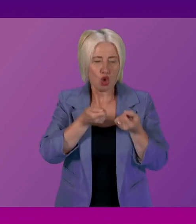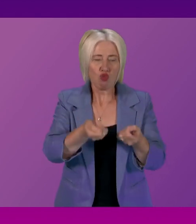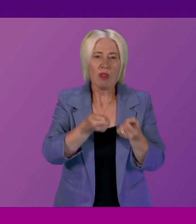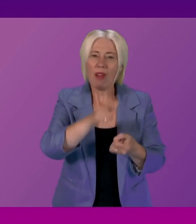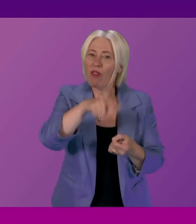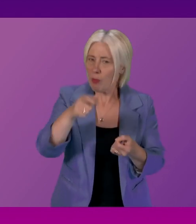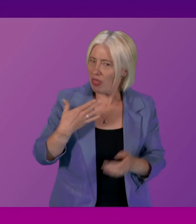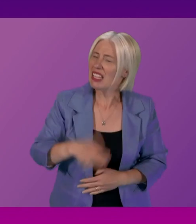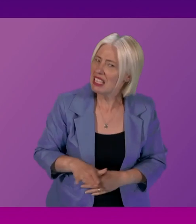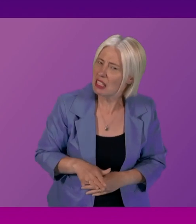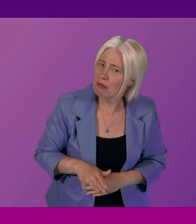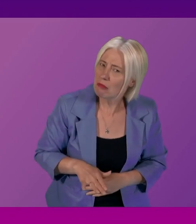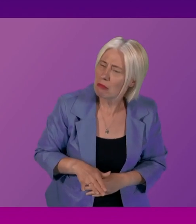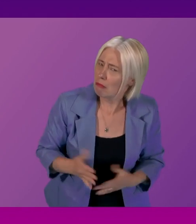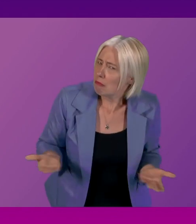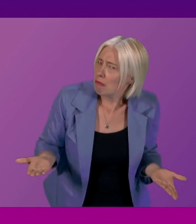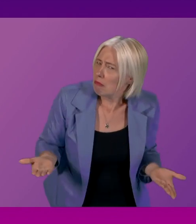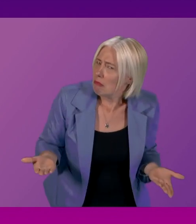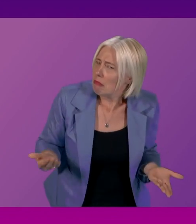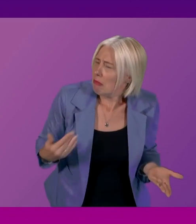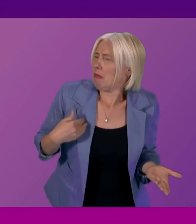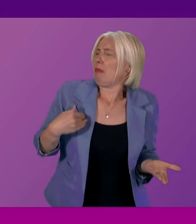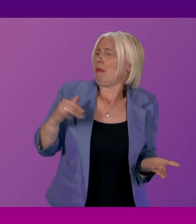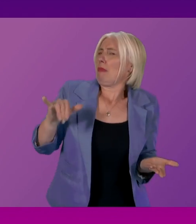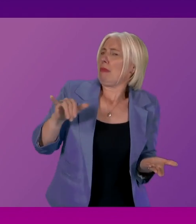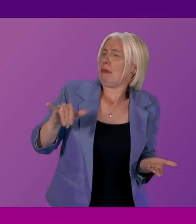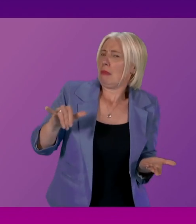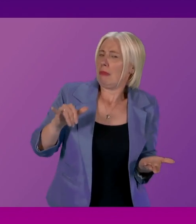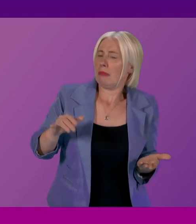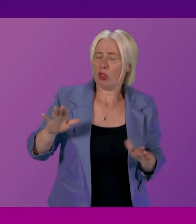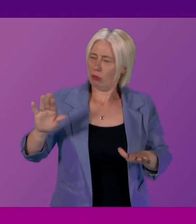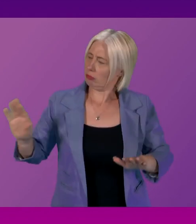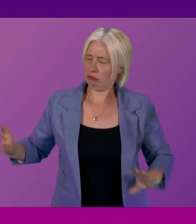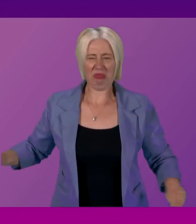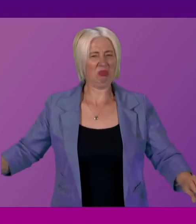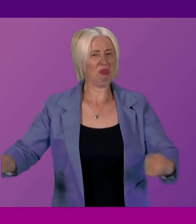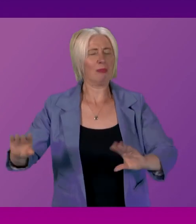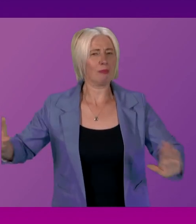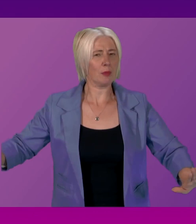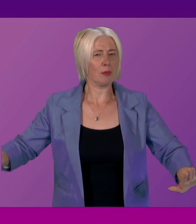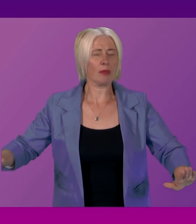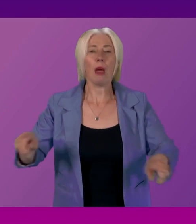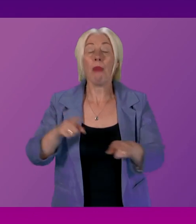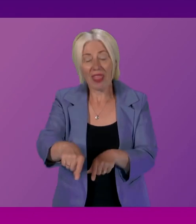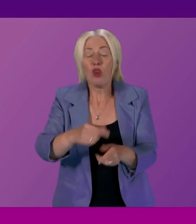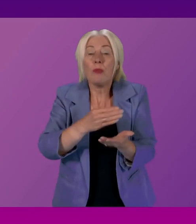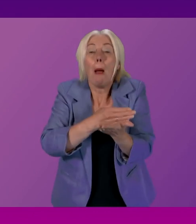They, too, can be part of a treatment.